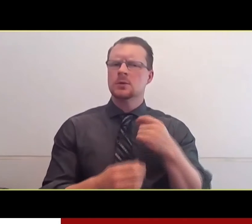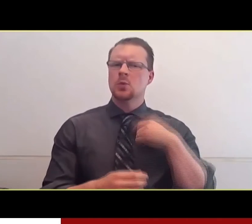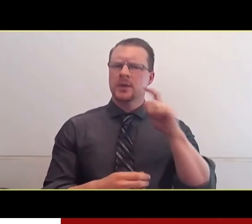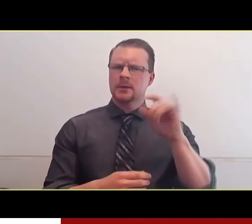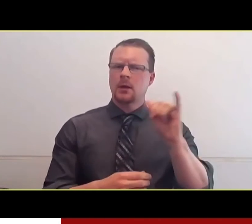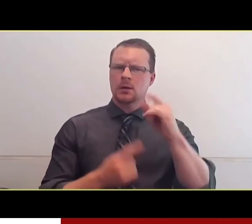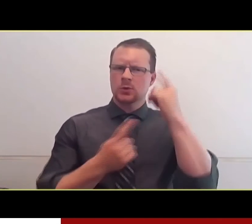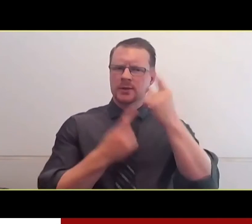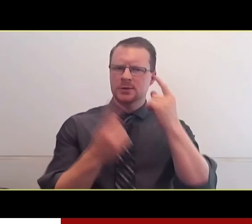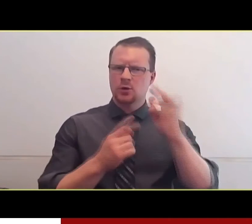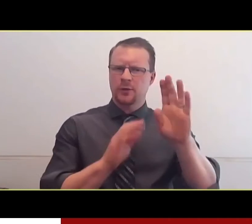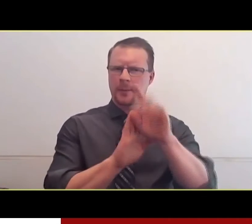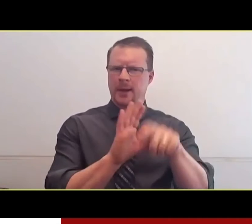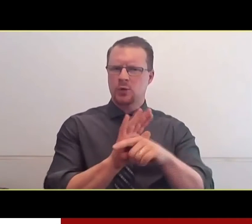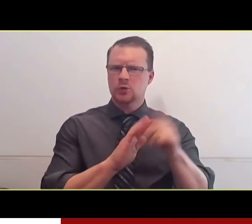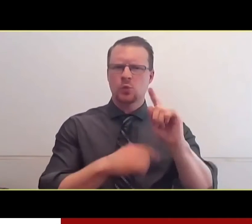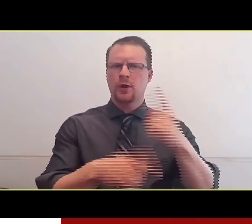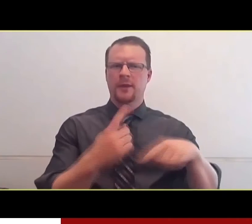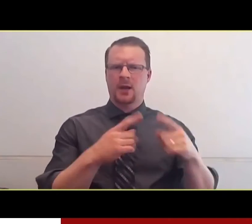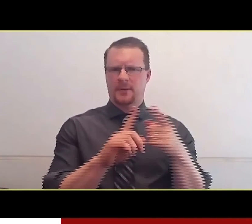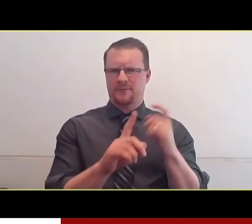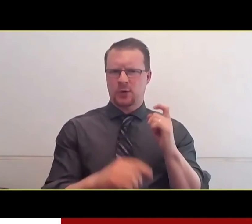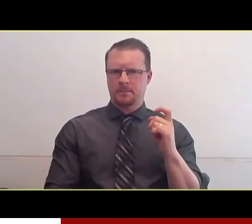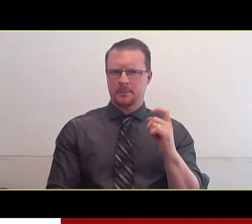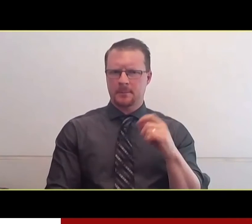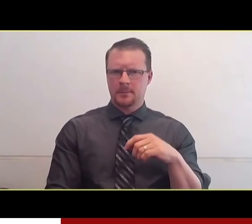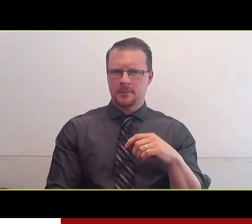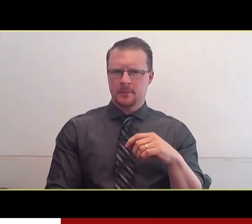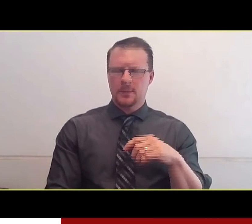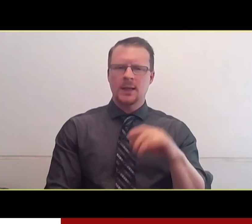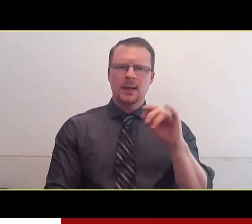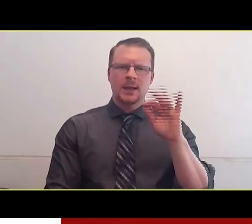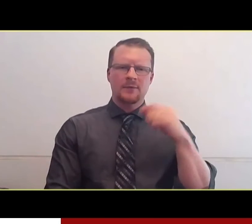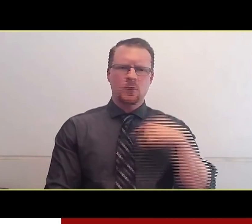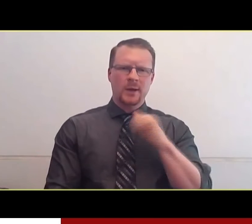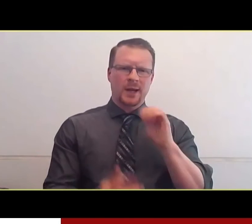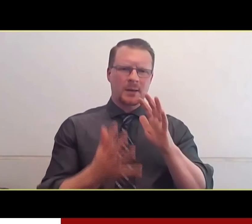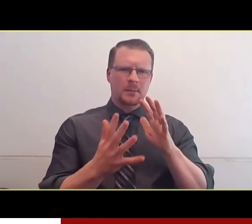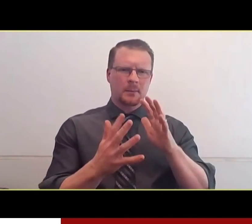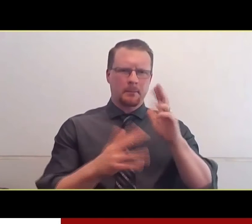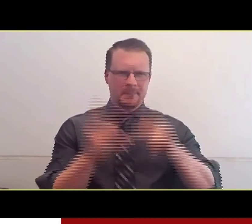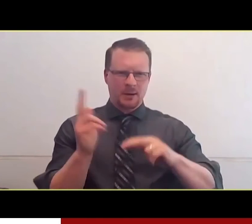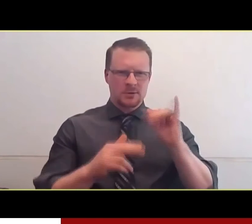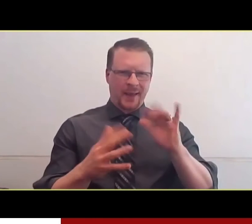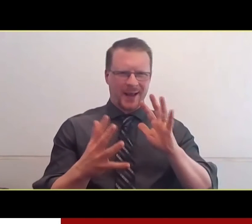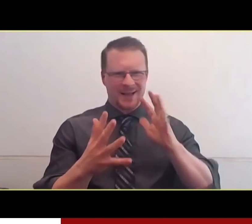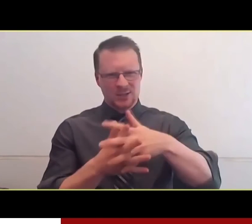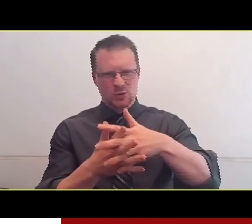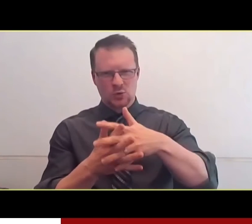We want to get in there, assess, treat, but we're not thinking about their backgrounds or where they're coming from.